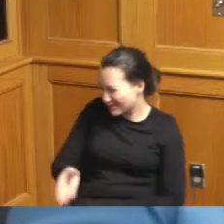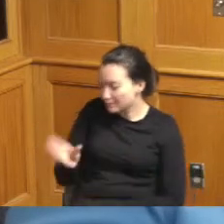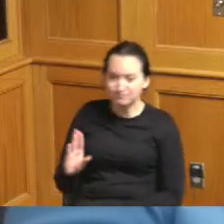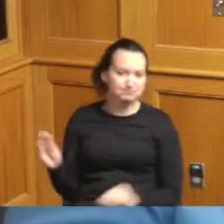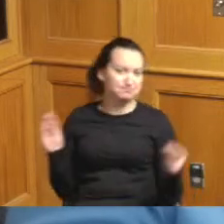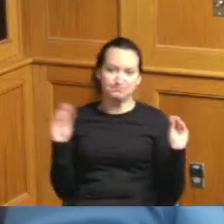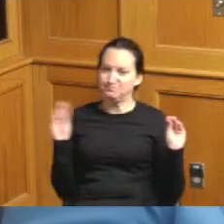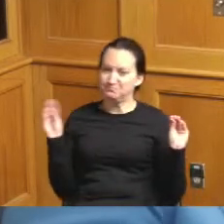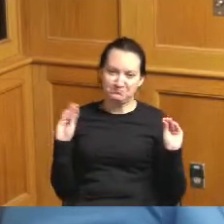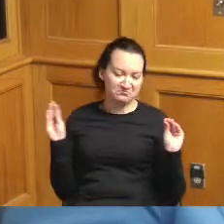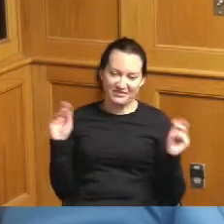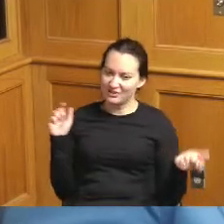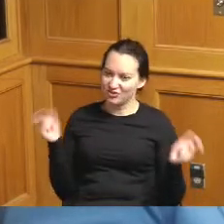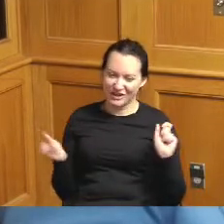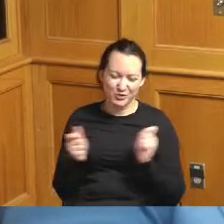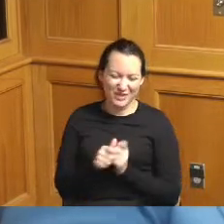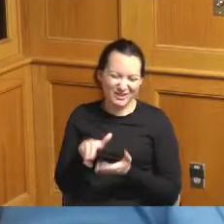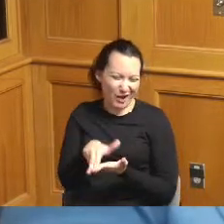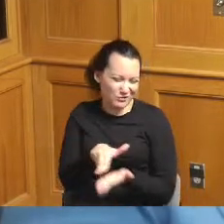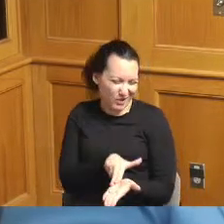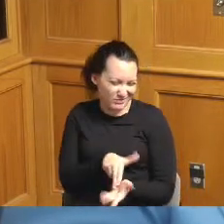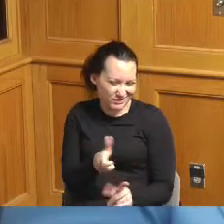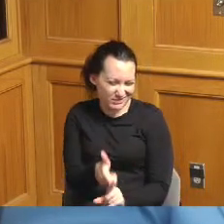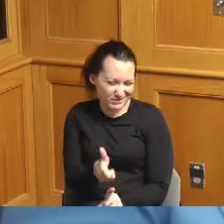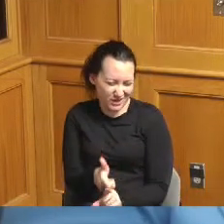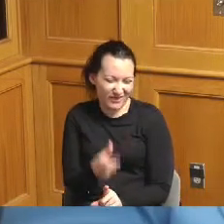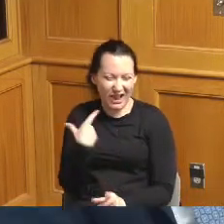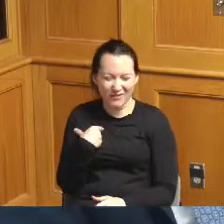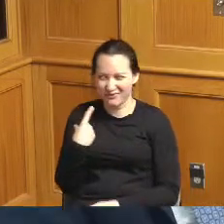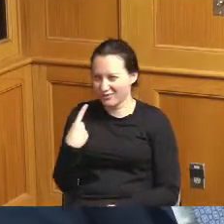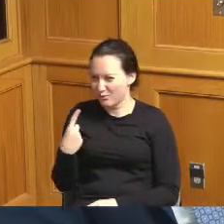nothing that's changing in the contract I think we have another year or two in the contract I'd